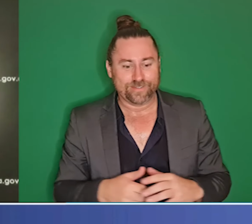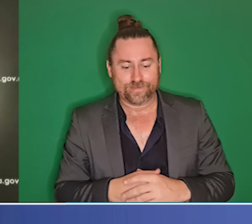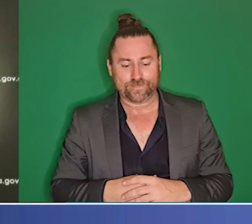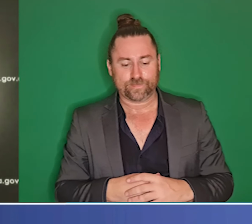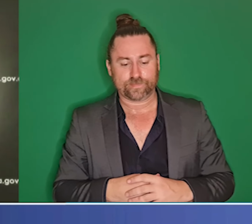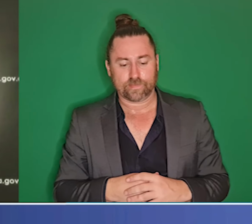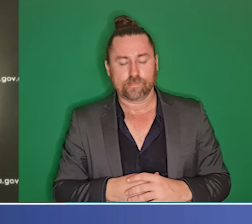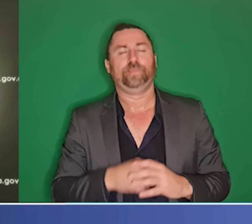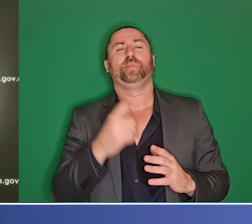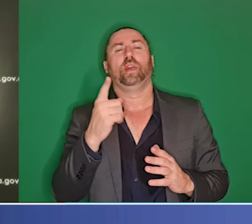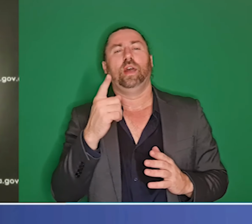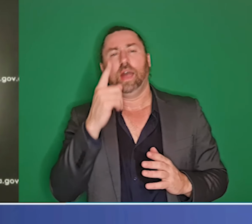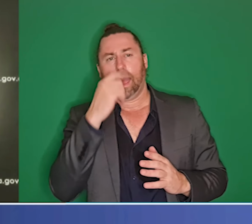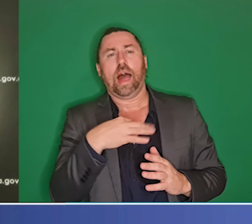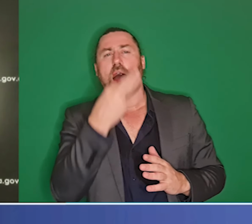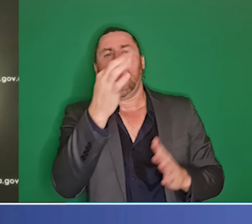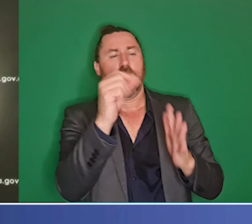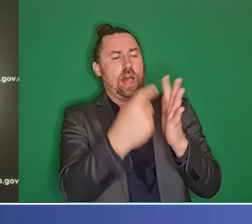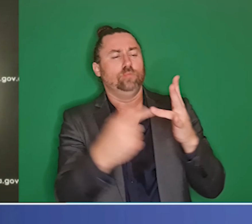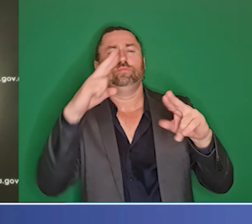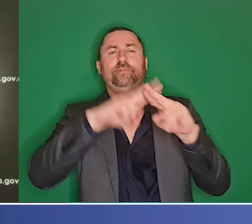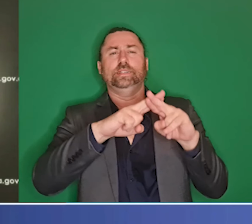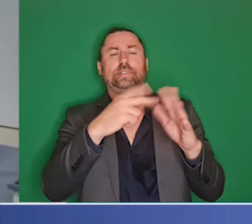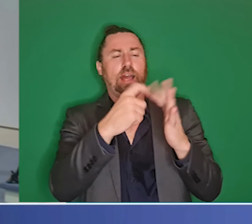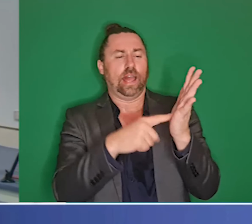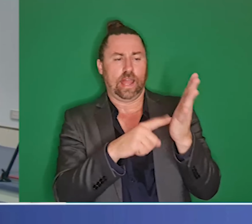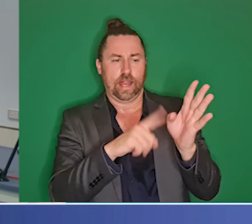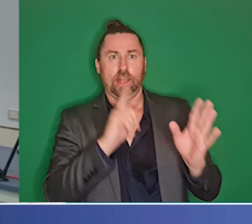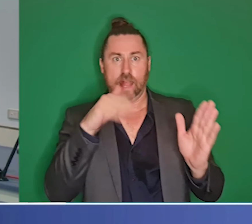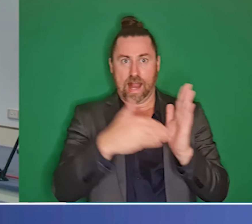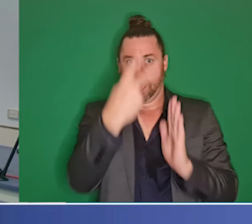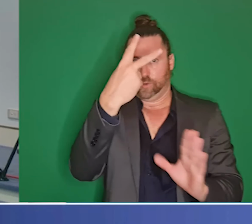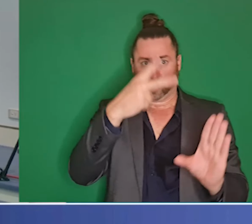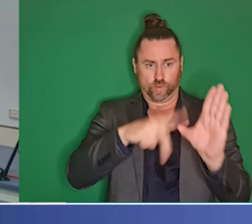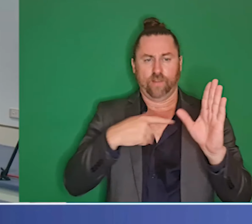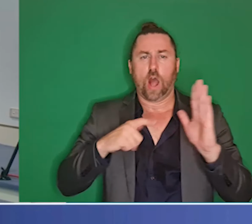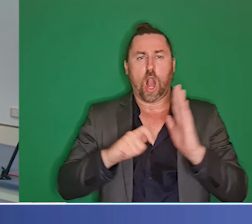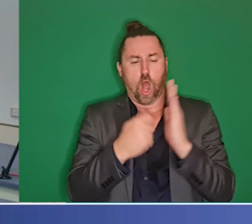So, just to start with you, Professor. For the past two years, we've had lockdowns to stop the spread of COVID-19